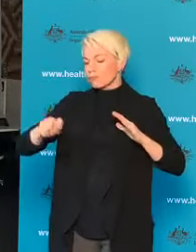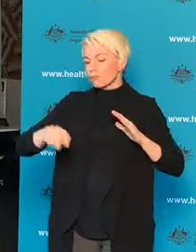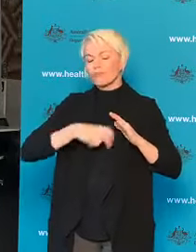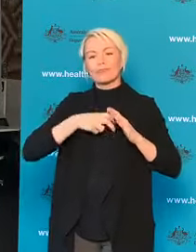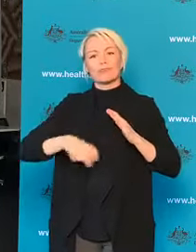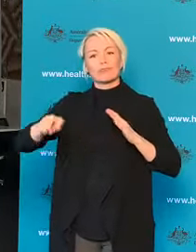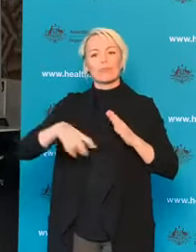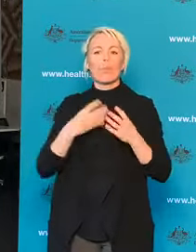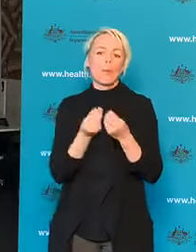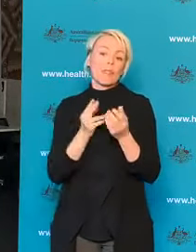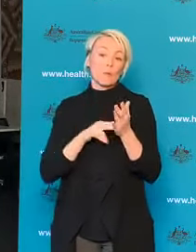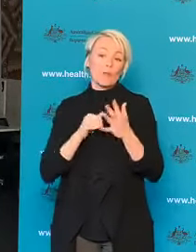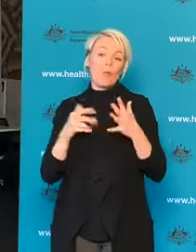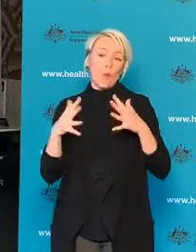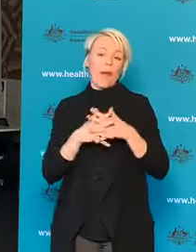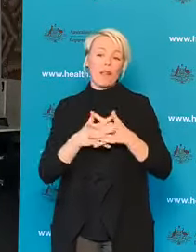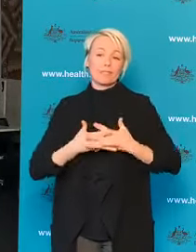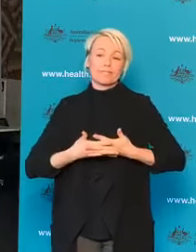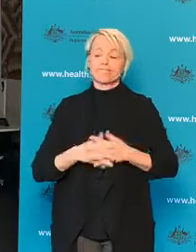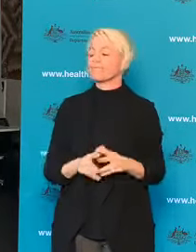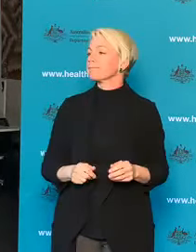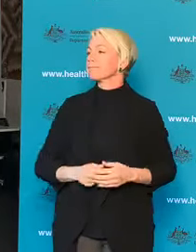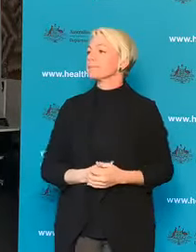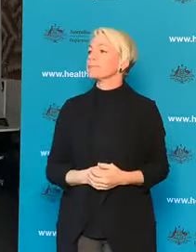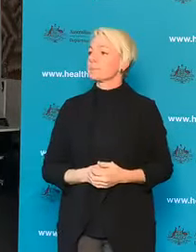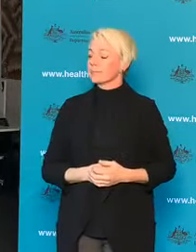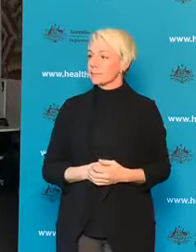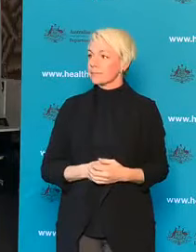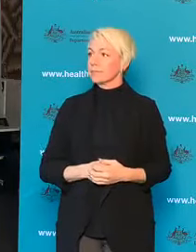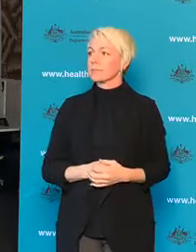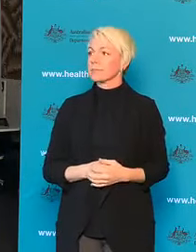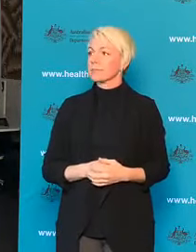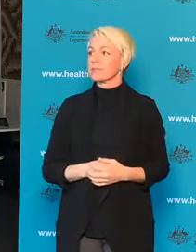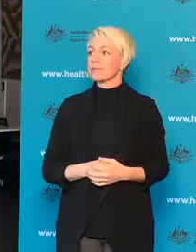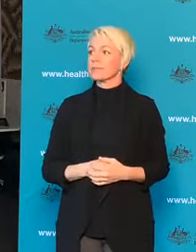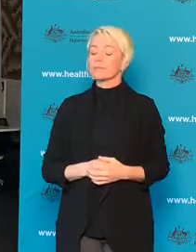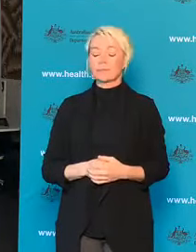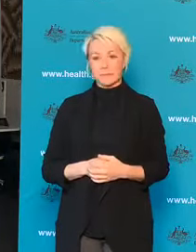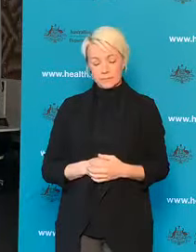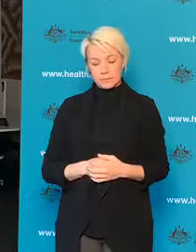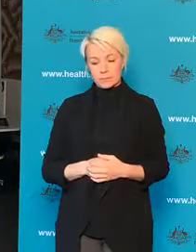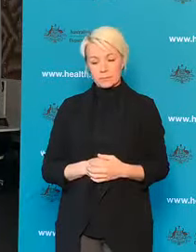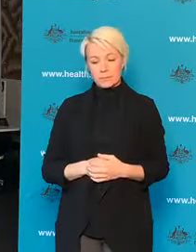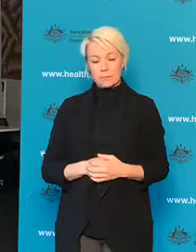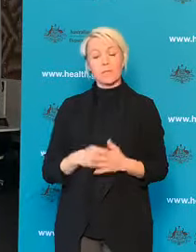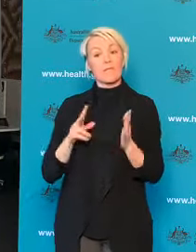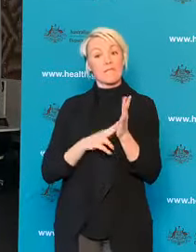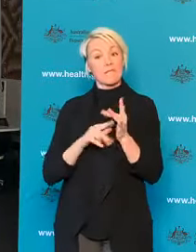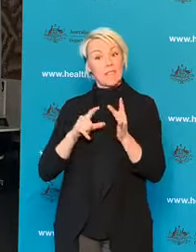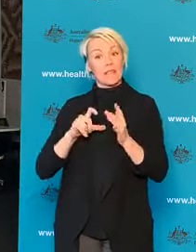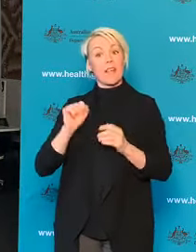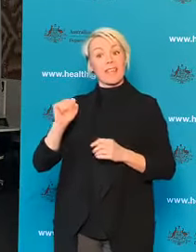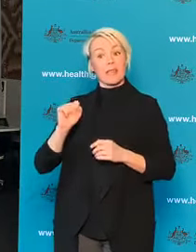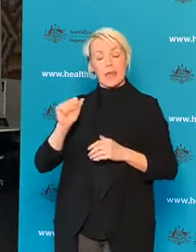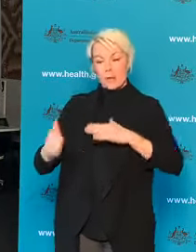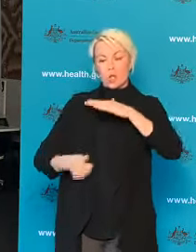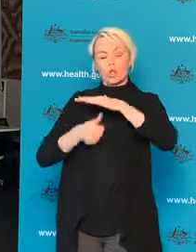jurisdictions. Reporter: There are earlier reports this afternoon that Victoria's Chief Health Officer Brett Sutton will be stepping down from that role.